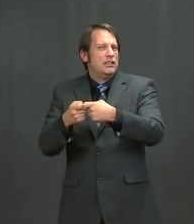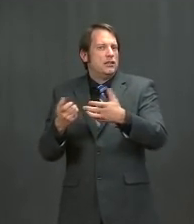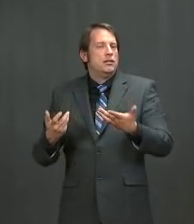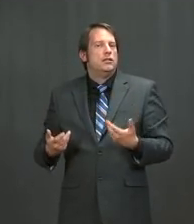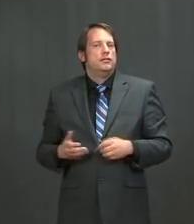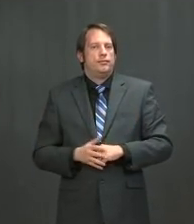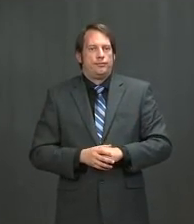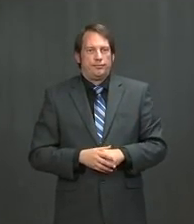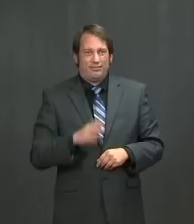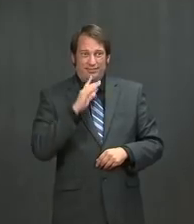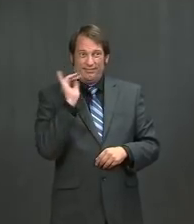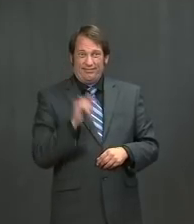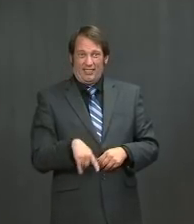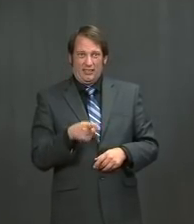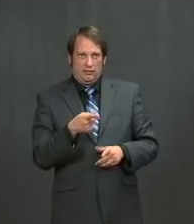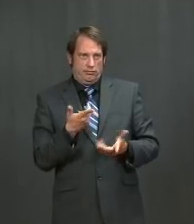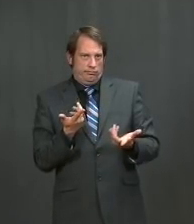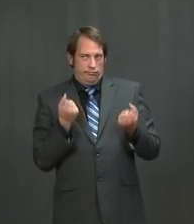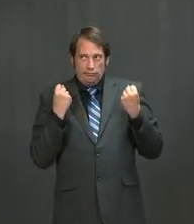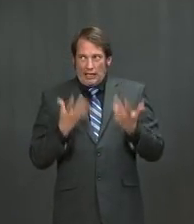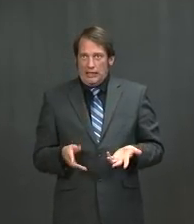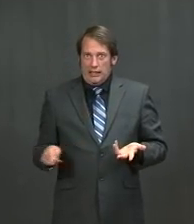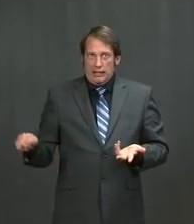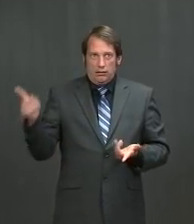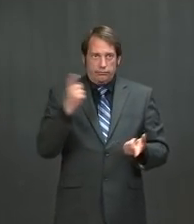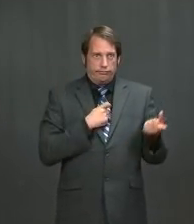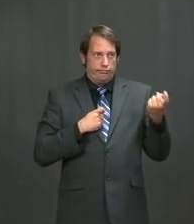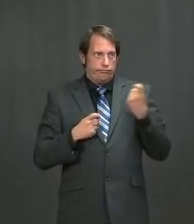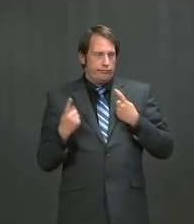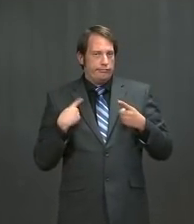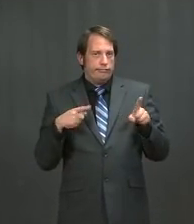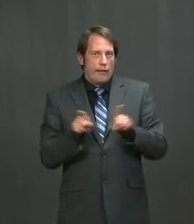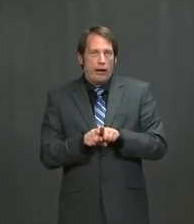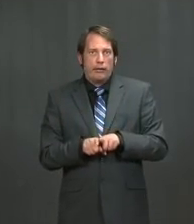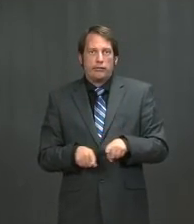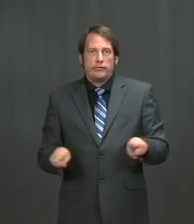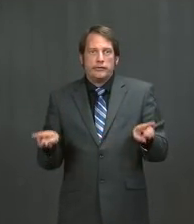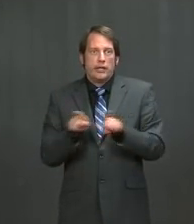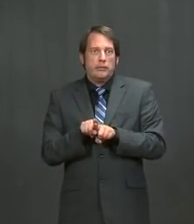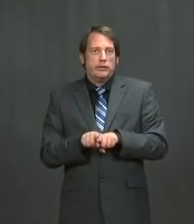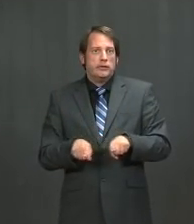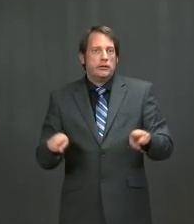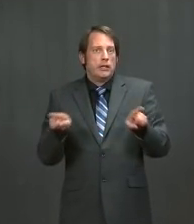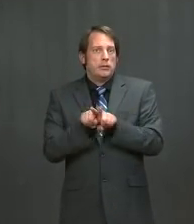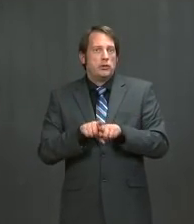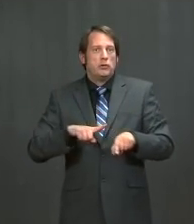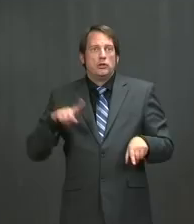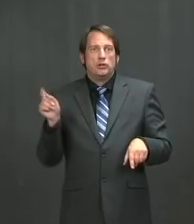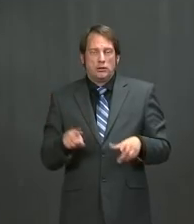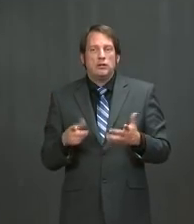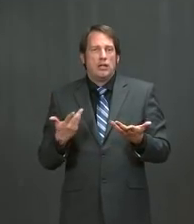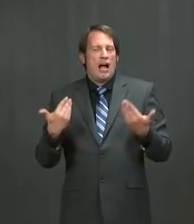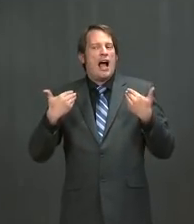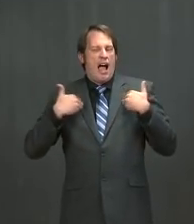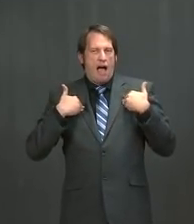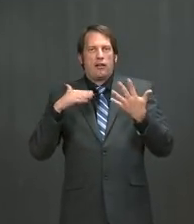and media outlets across the country. We will -- we will have some state factsheets, I expect soon, that kind of break down some of the specifics.